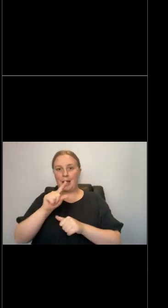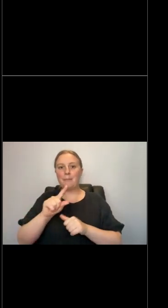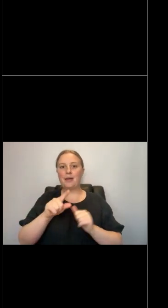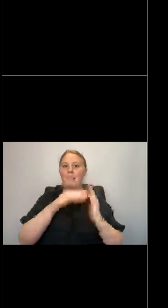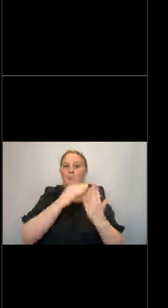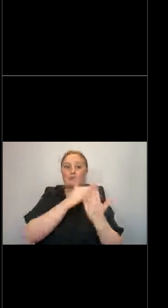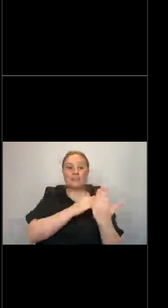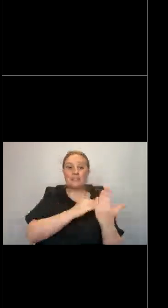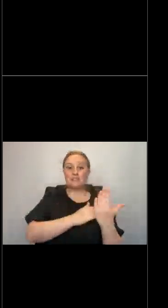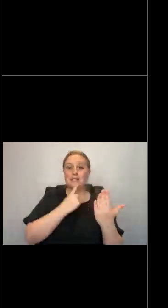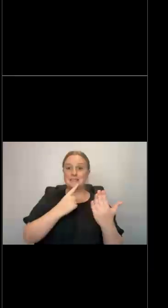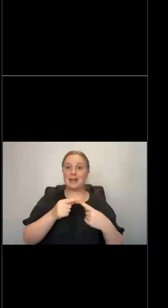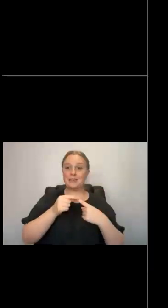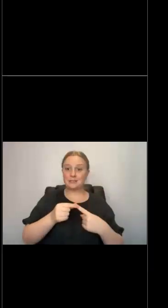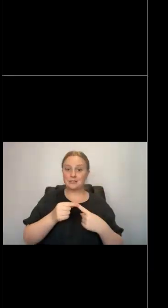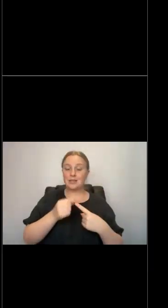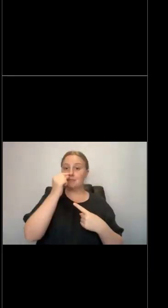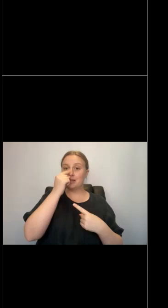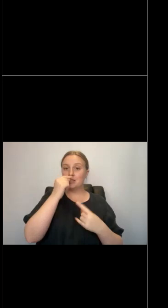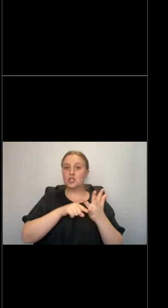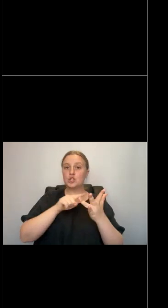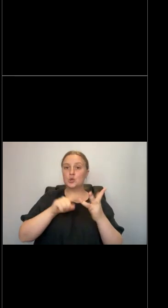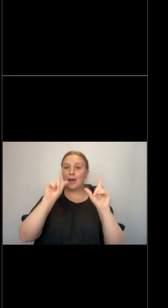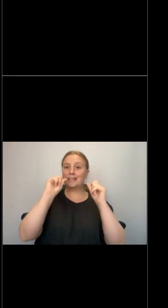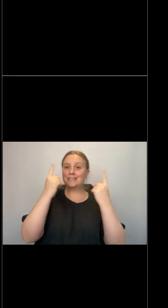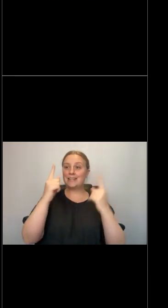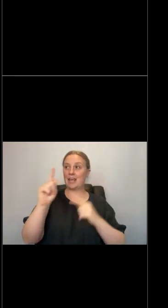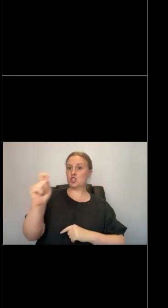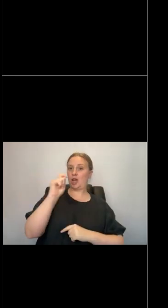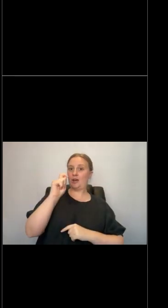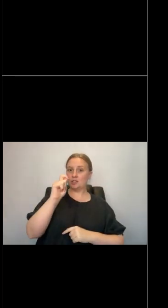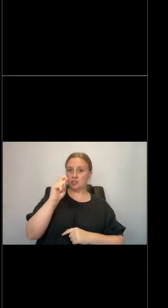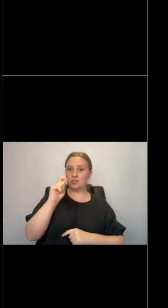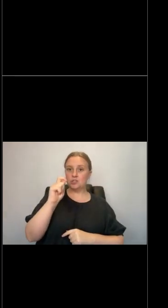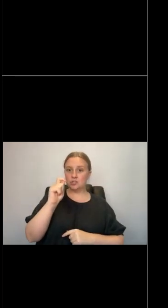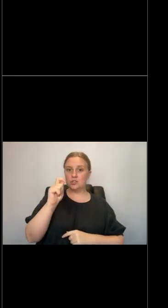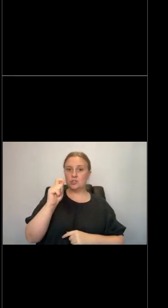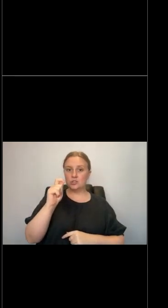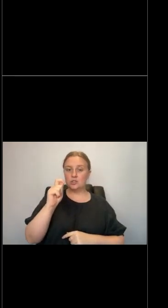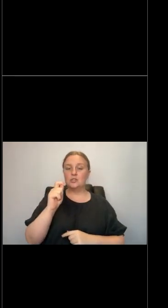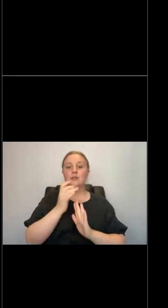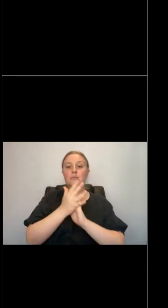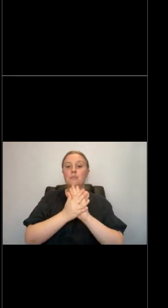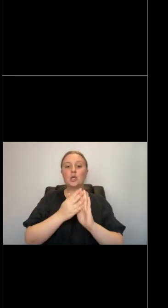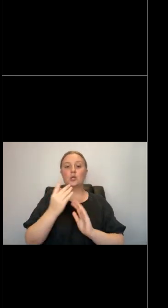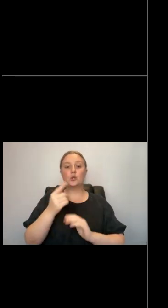the ability to understand the charge, sorry, this involves the accused person having a basic understanding